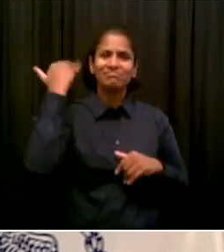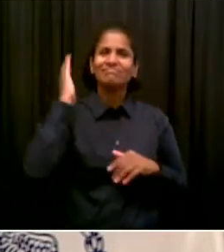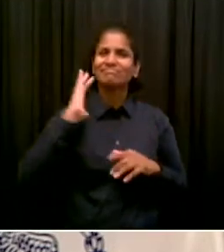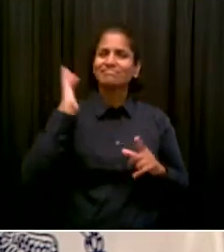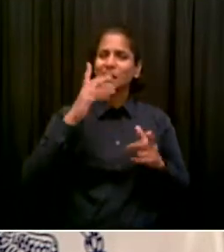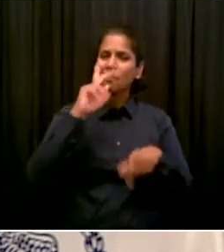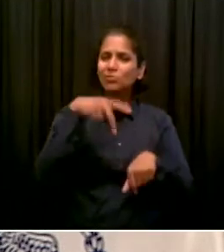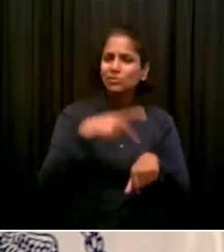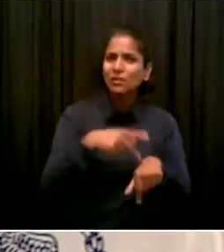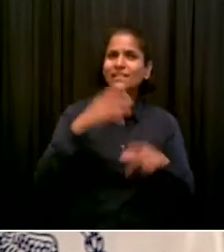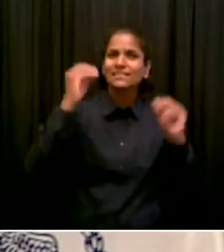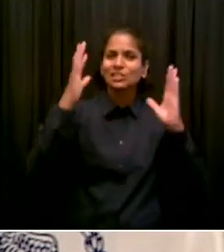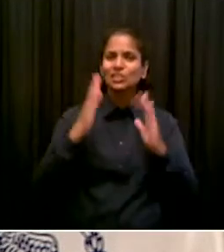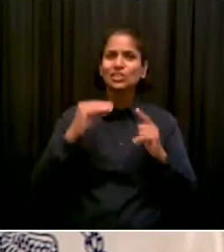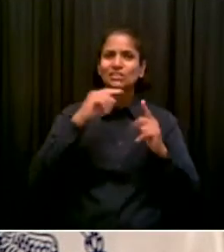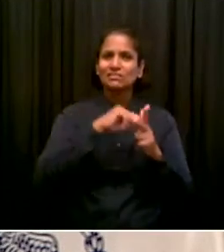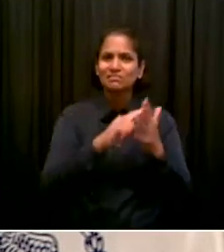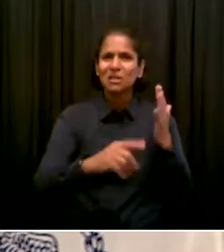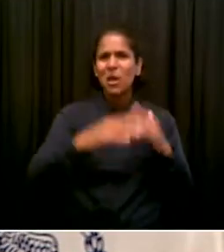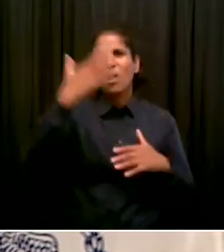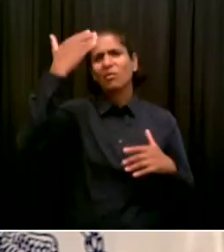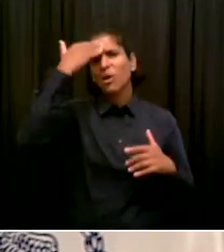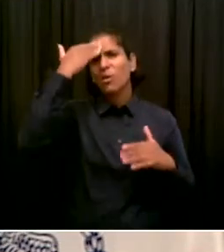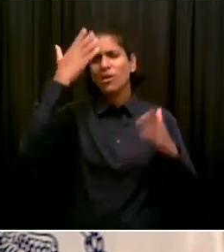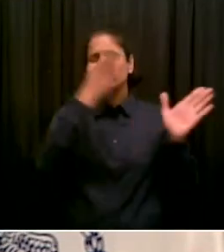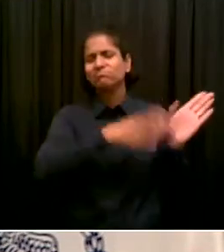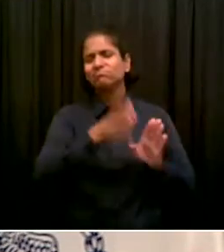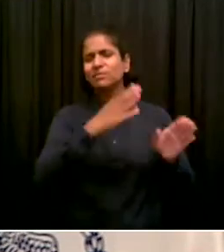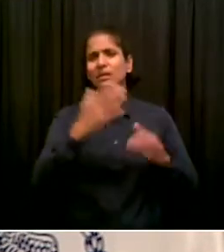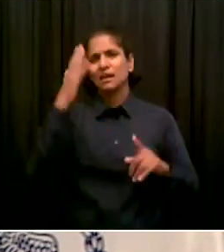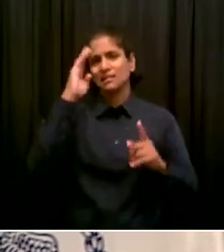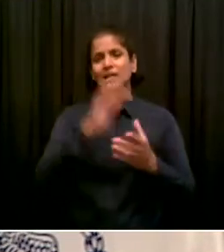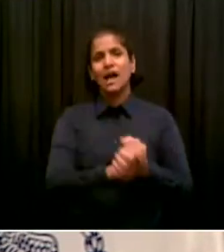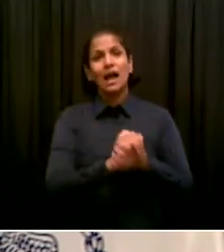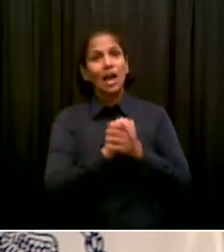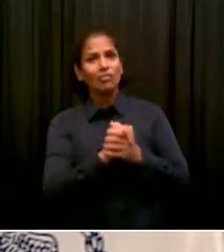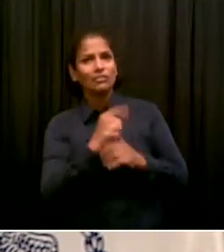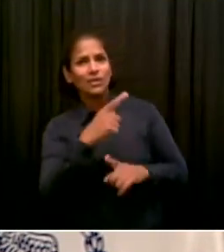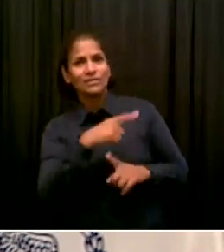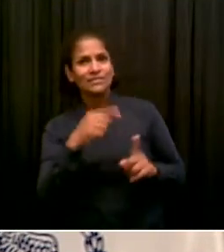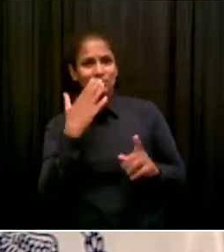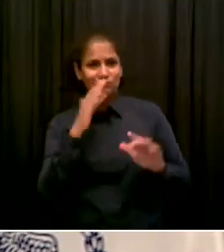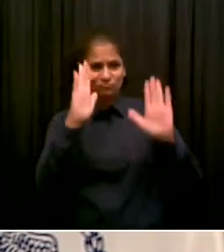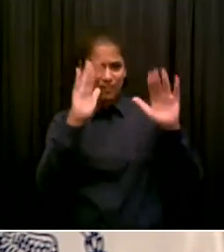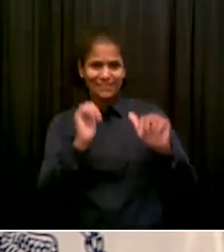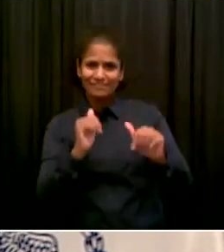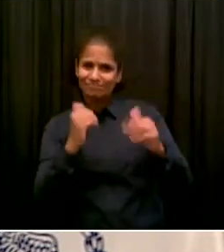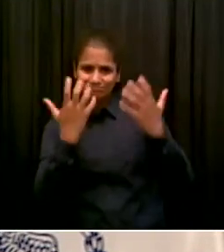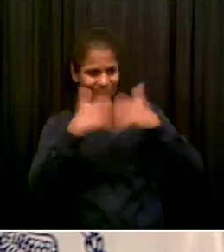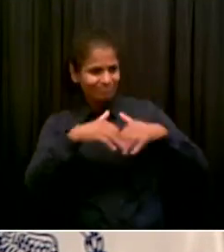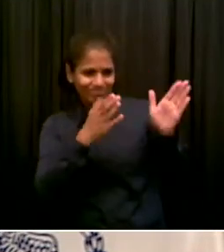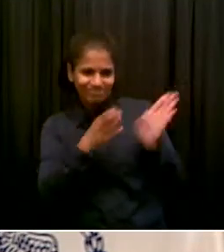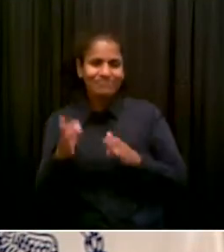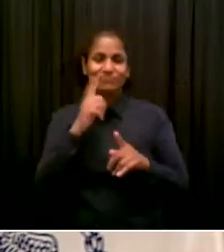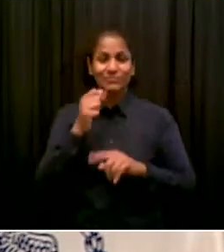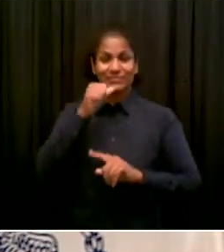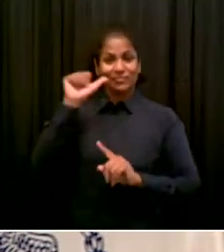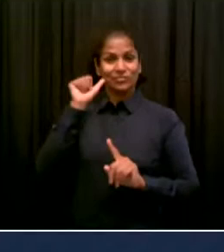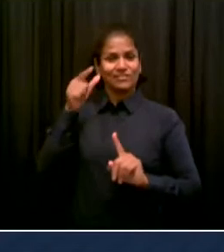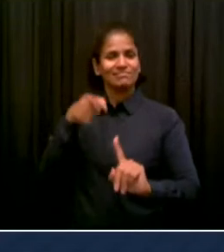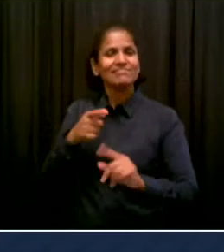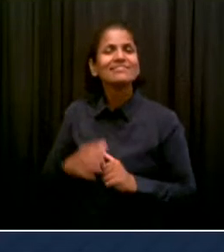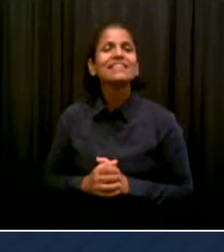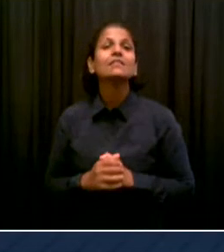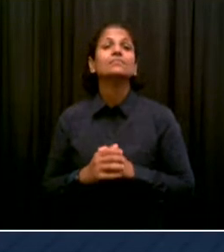SHEC AN TE LLYOU FROM THE